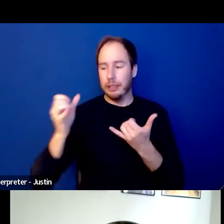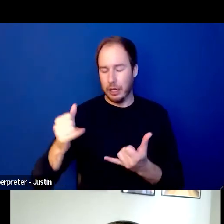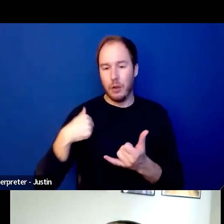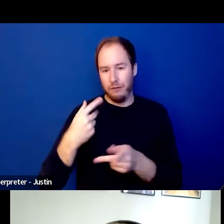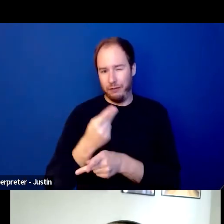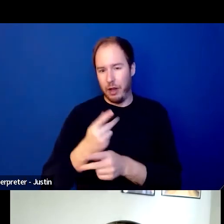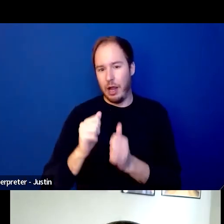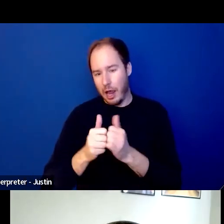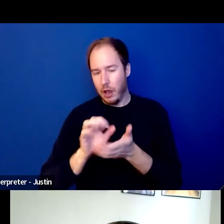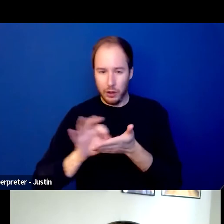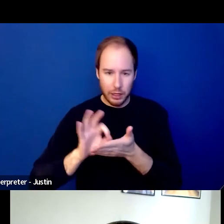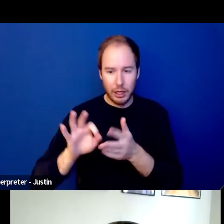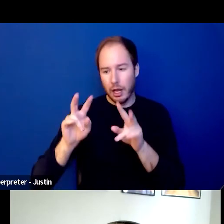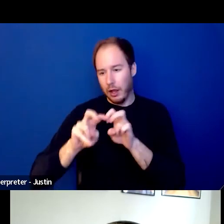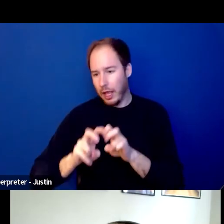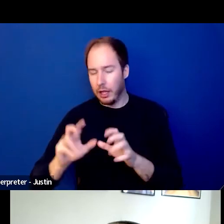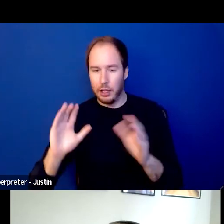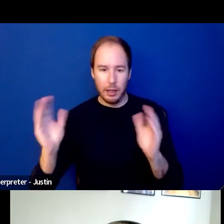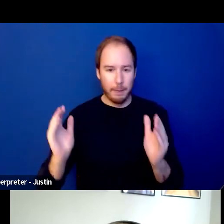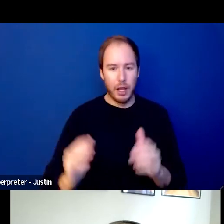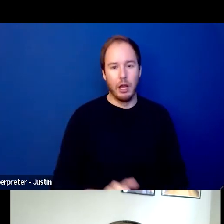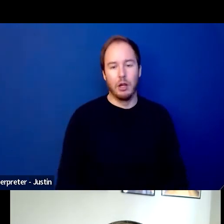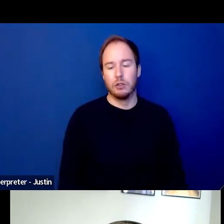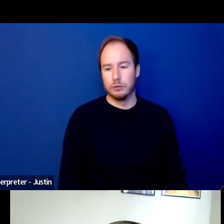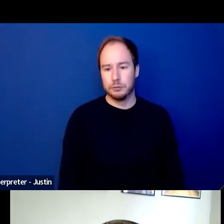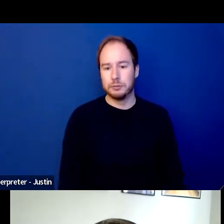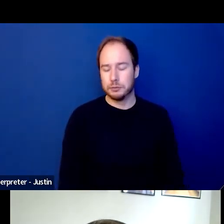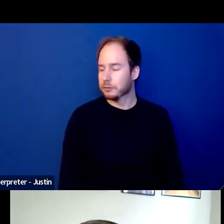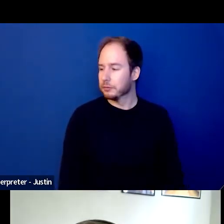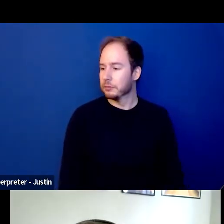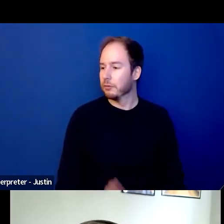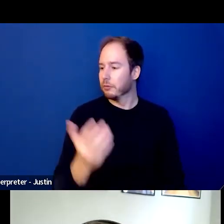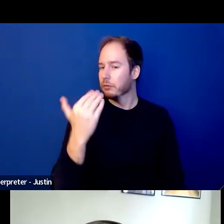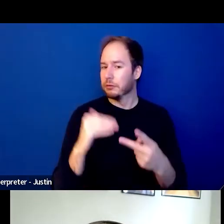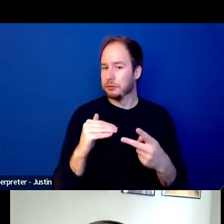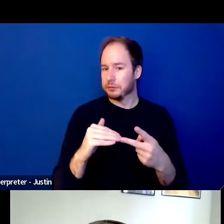a lot more data in our system, at least. Thanks, Shelby. And one other quick follow up on that,